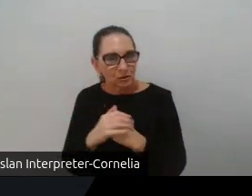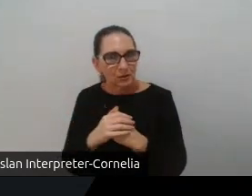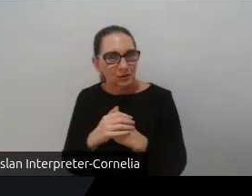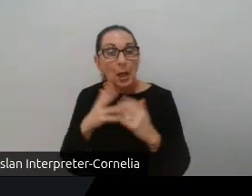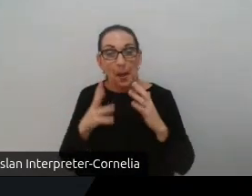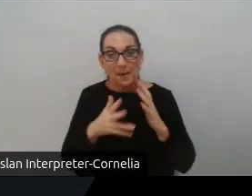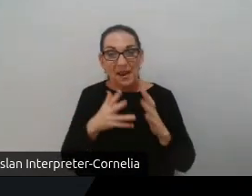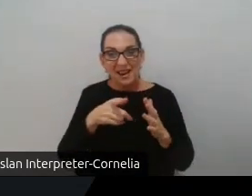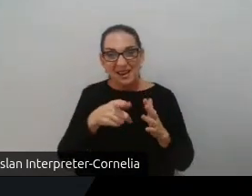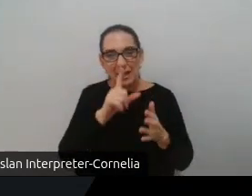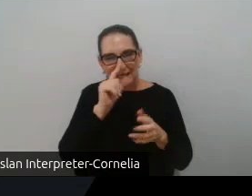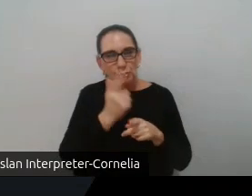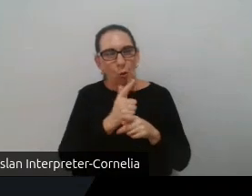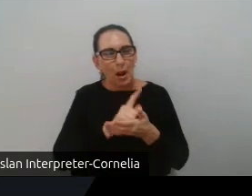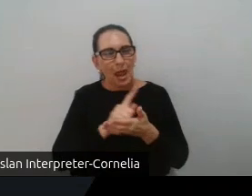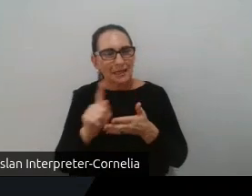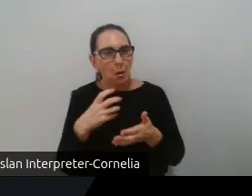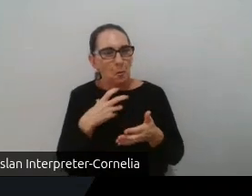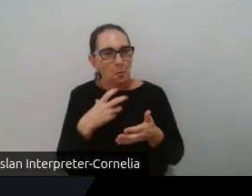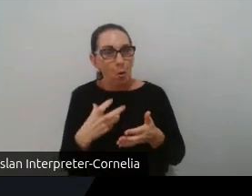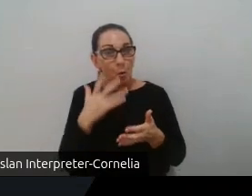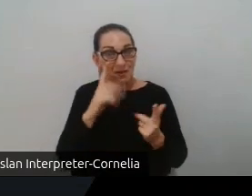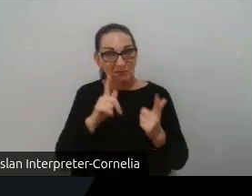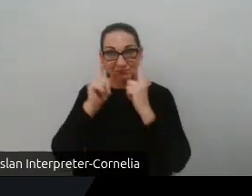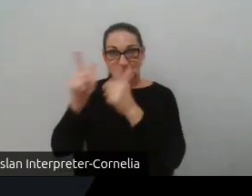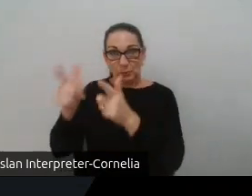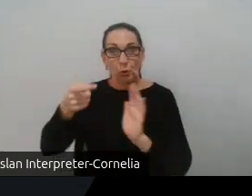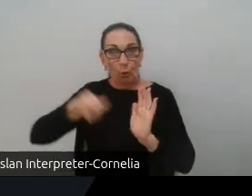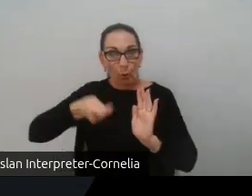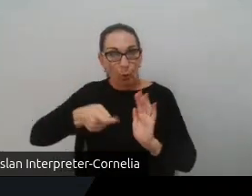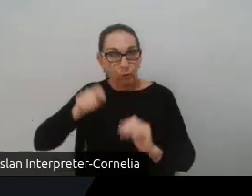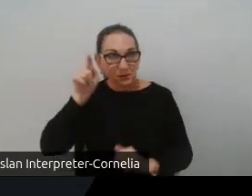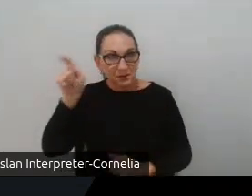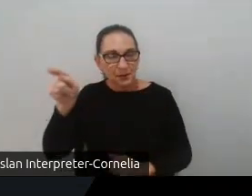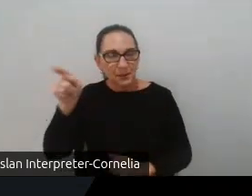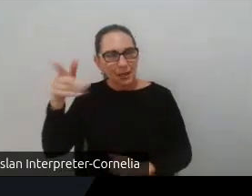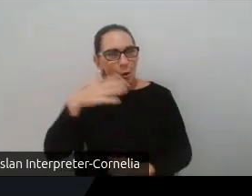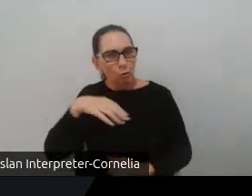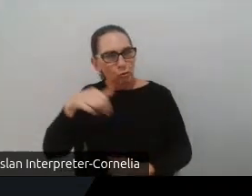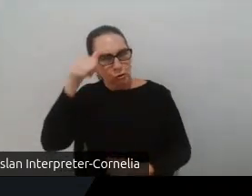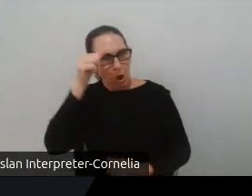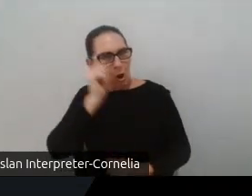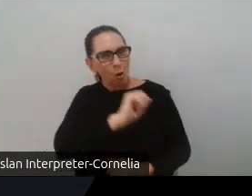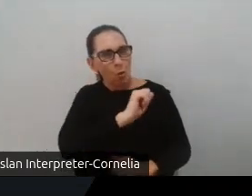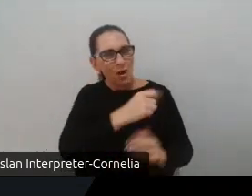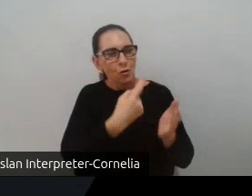more later on. Um the court will want to know the criminal history of the respondent if he has or